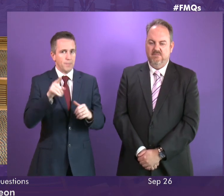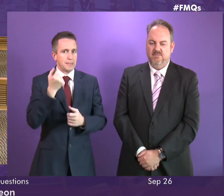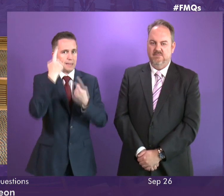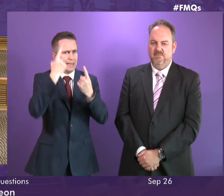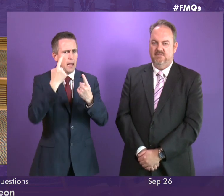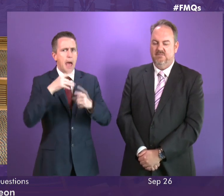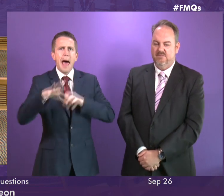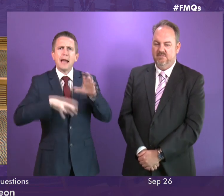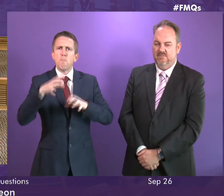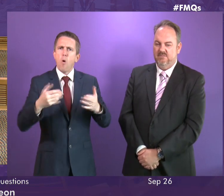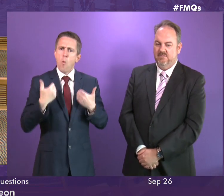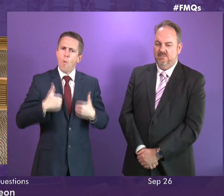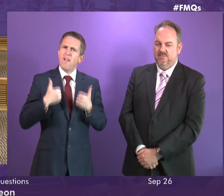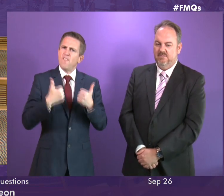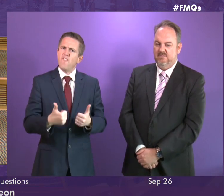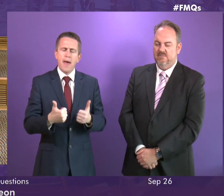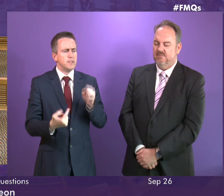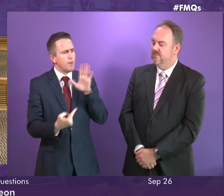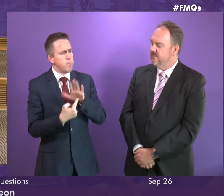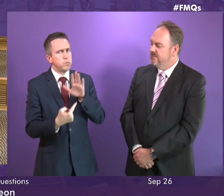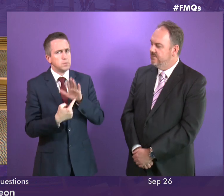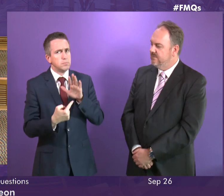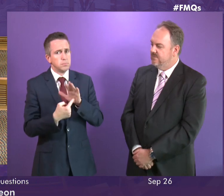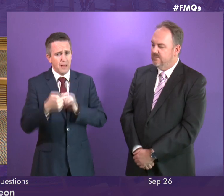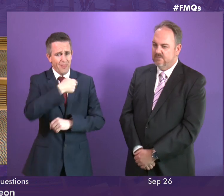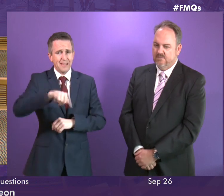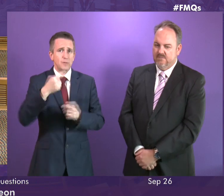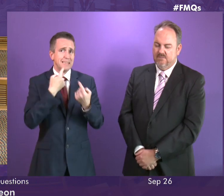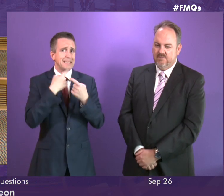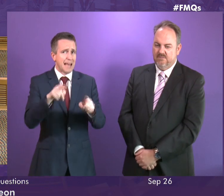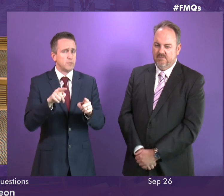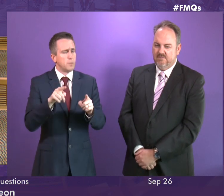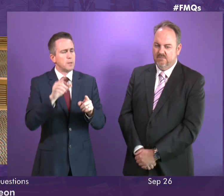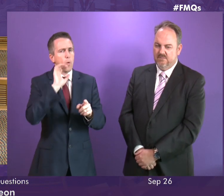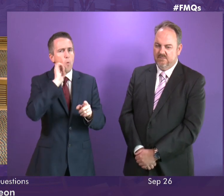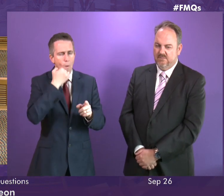issues of animal welfare seriously, and the announcement this week will ensure that we